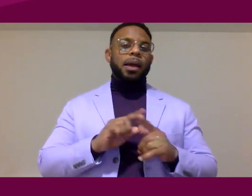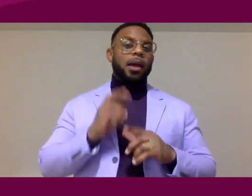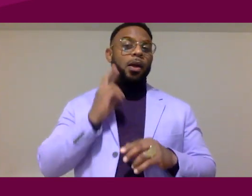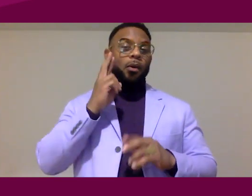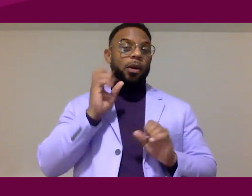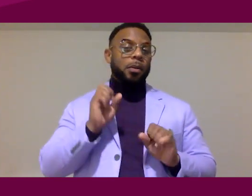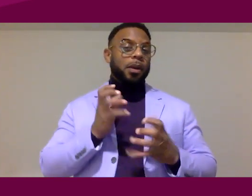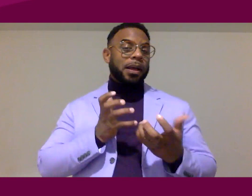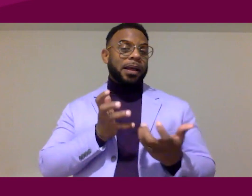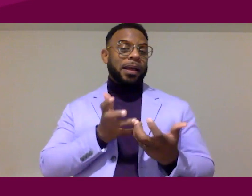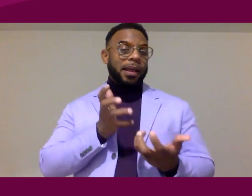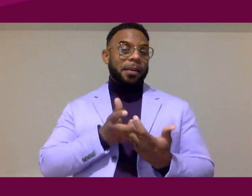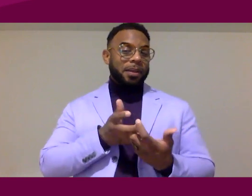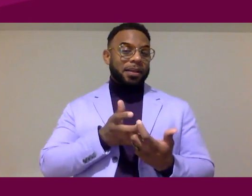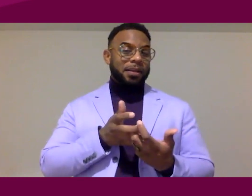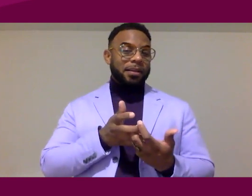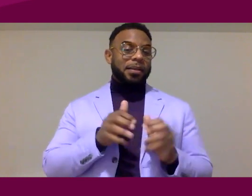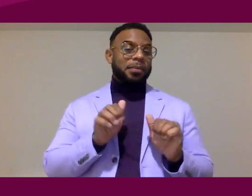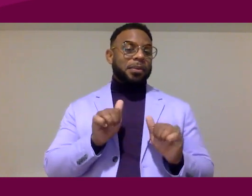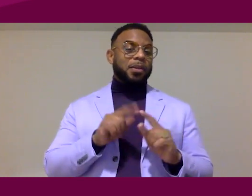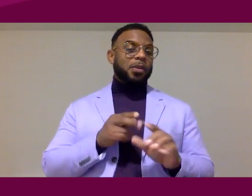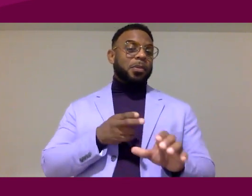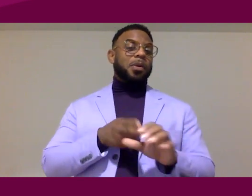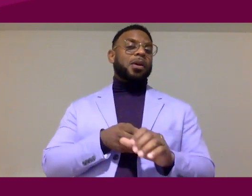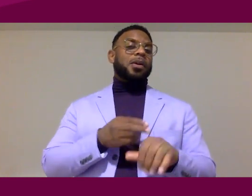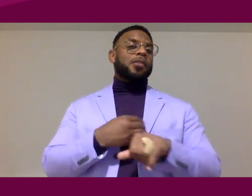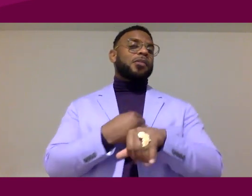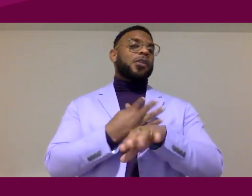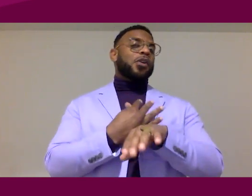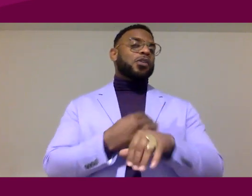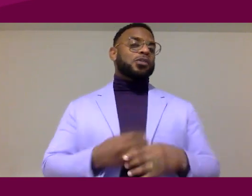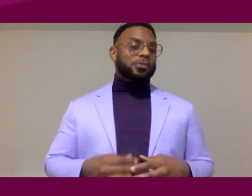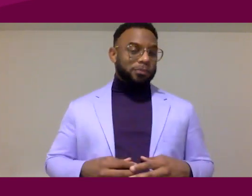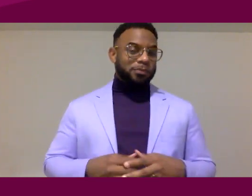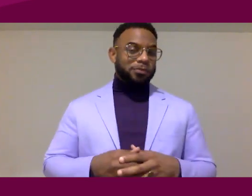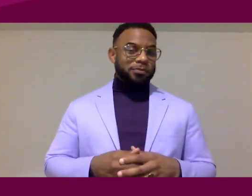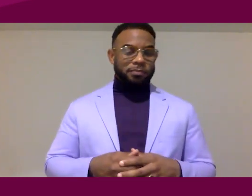accommodation, the ability to participate virtually.